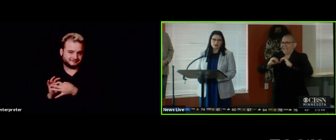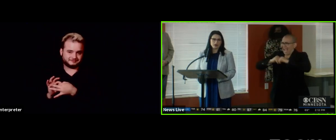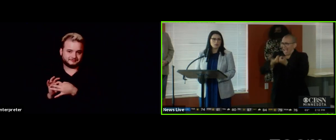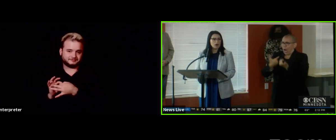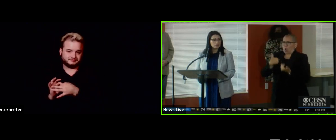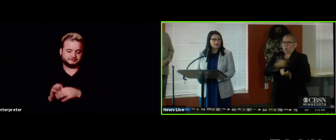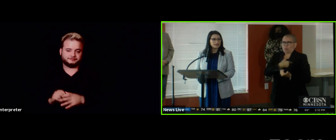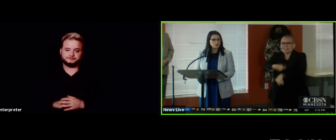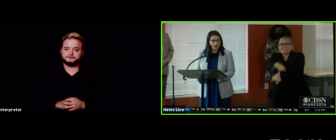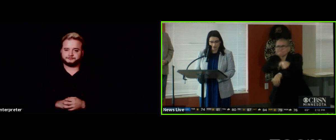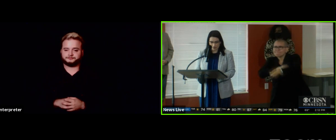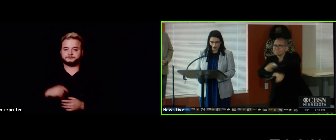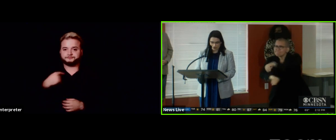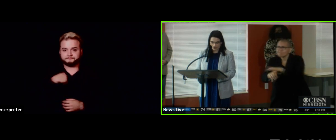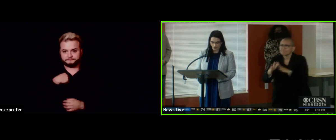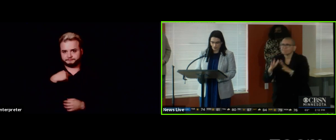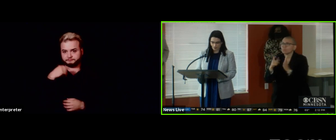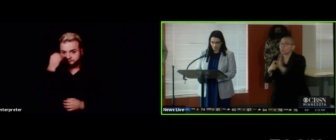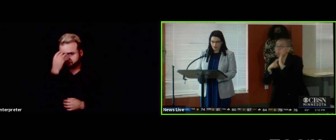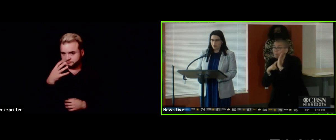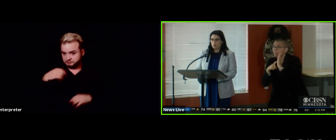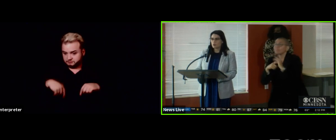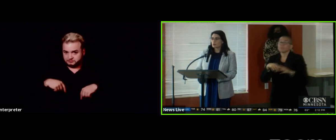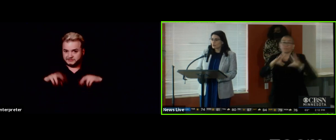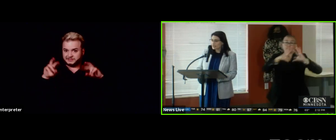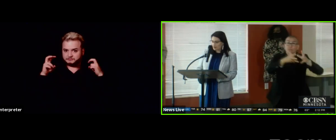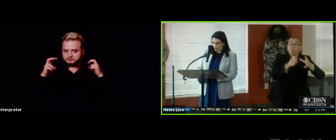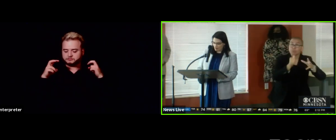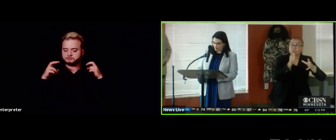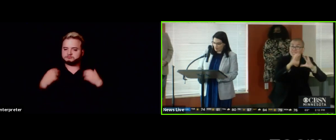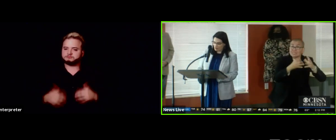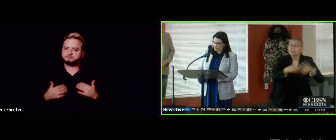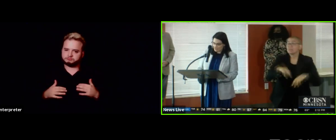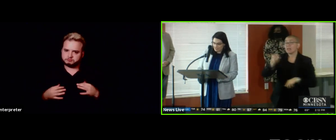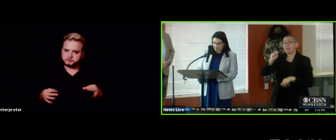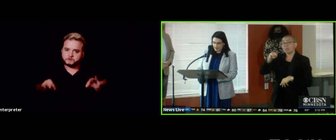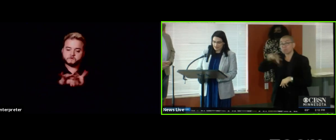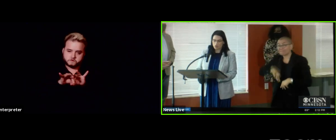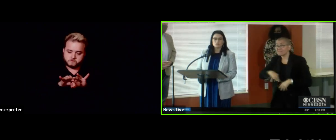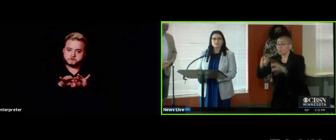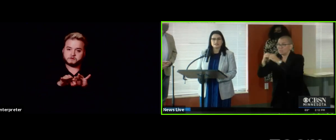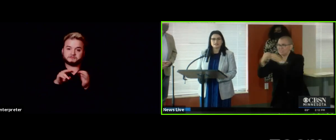a public and private partnership. We were working hard on preventing and ending homelessness